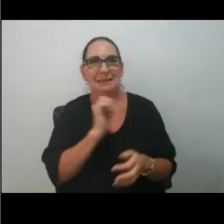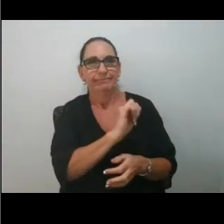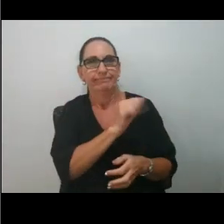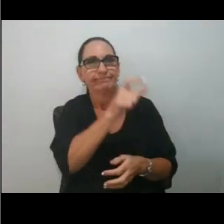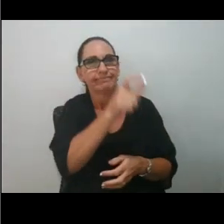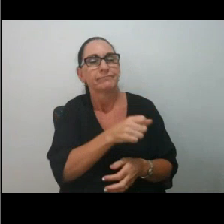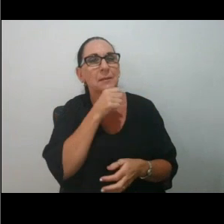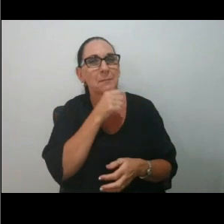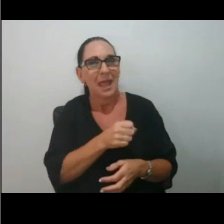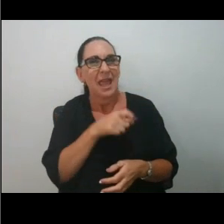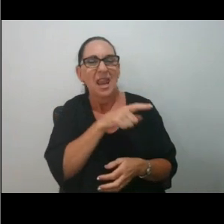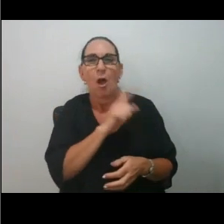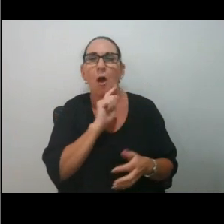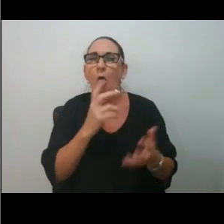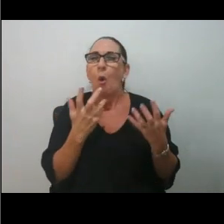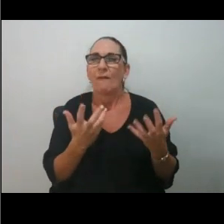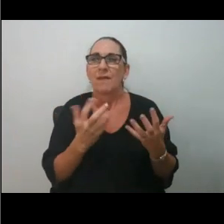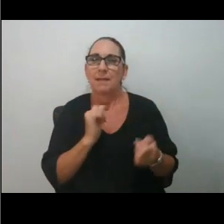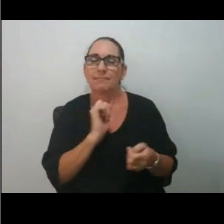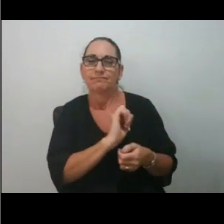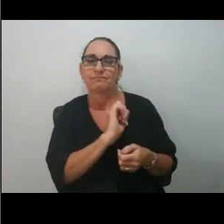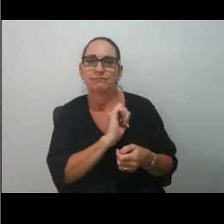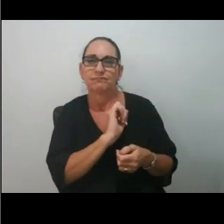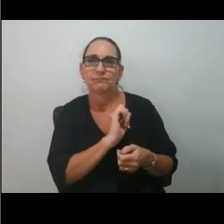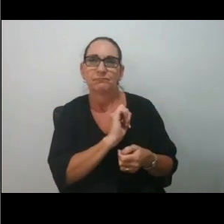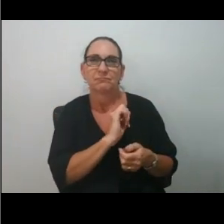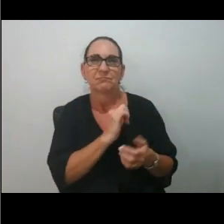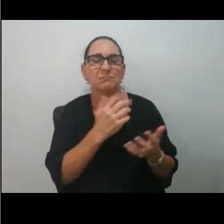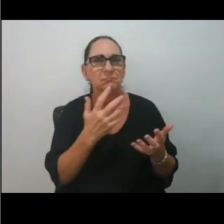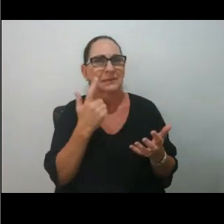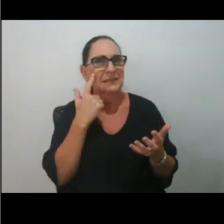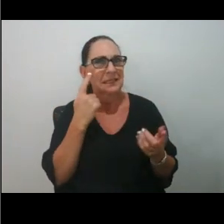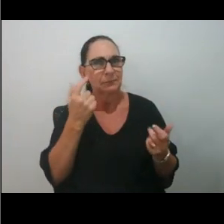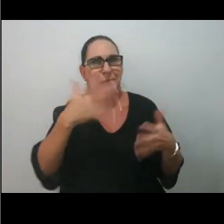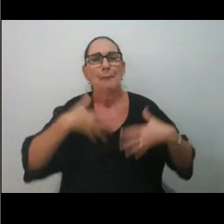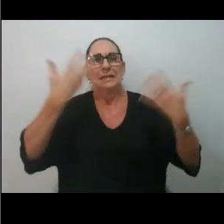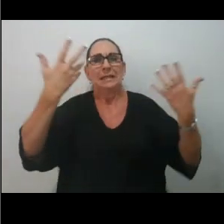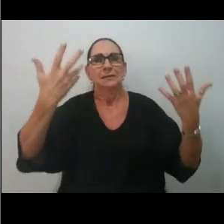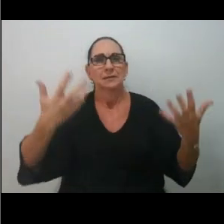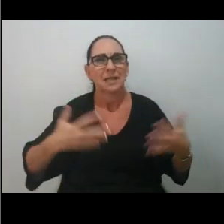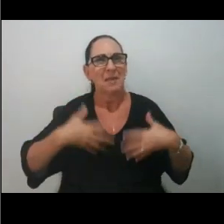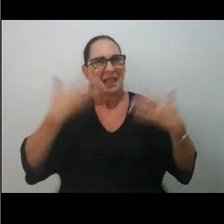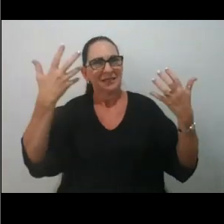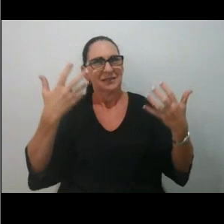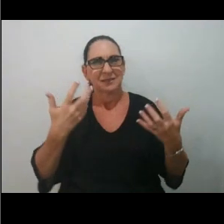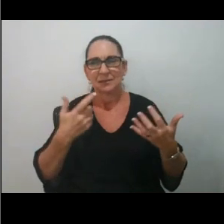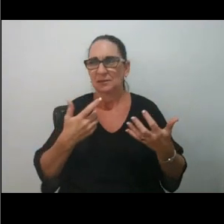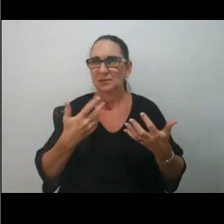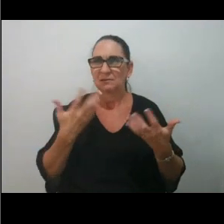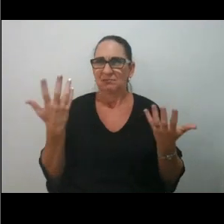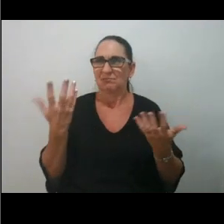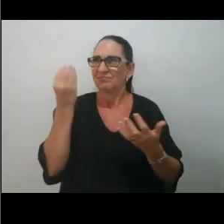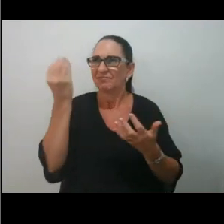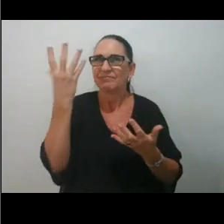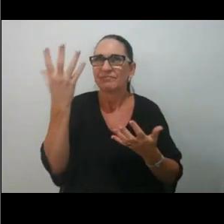tendency um to get quite upset um with services so we were working with him around managing his